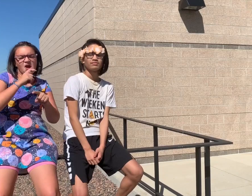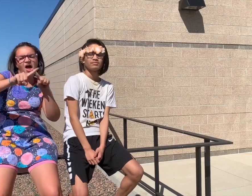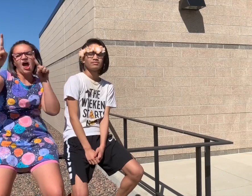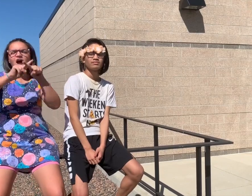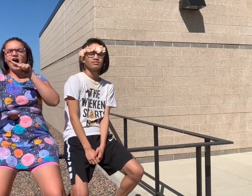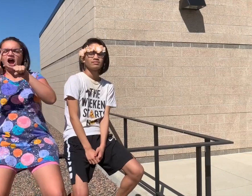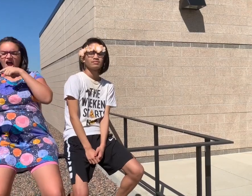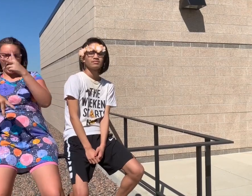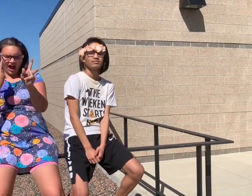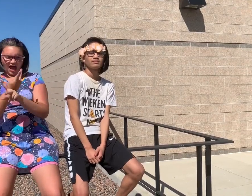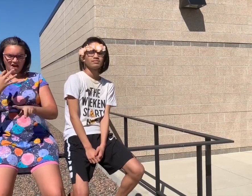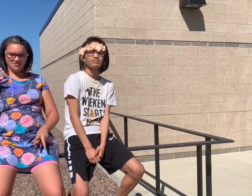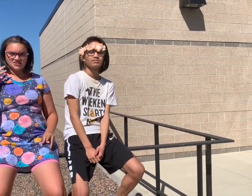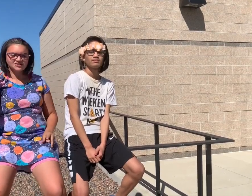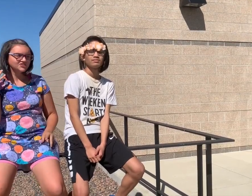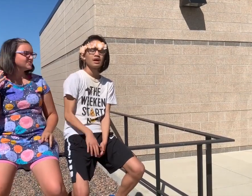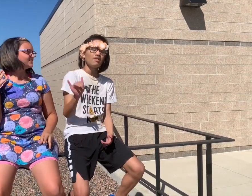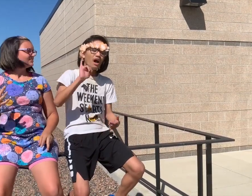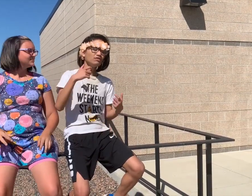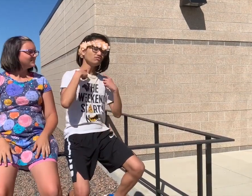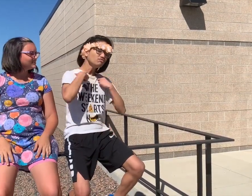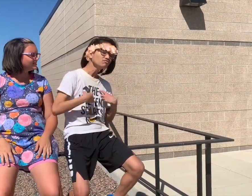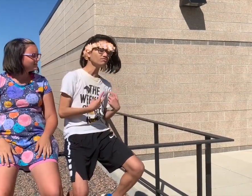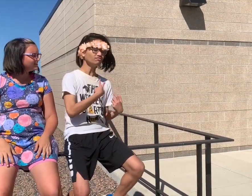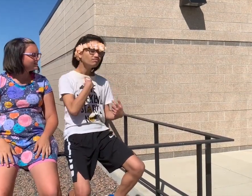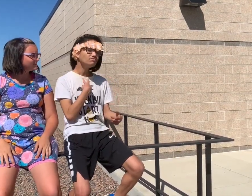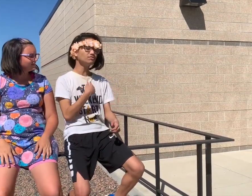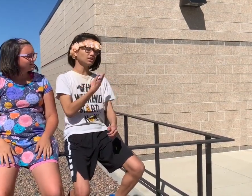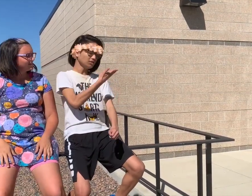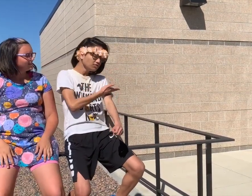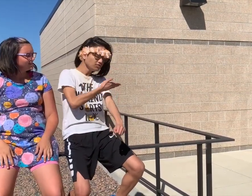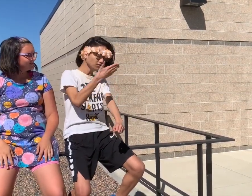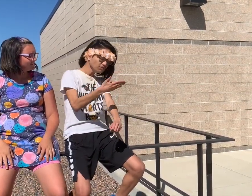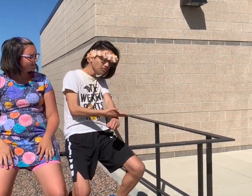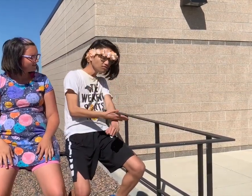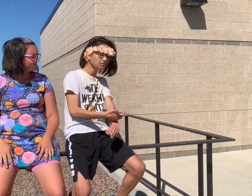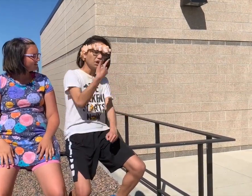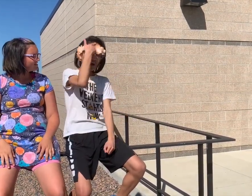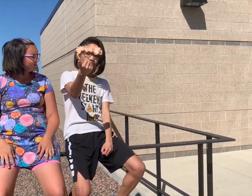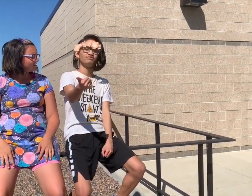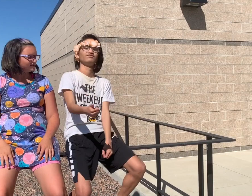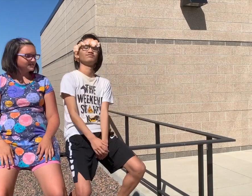You can get the t-shirts in a variety of styles. Like a tank top, v-cut, short sleeves, long sleeves, up to your likings.